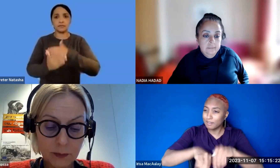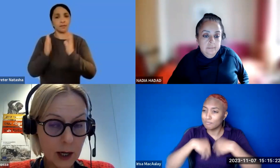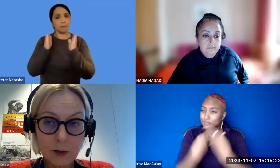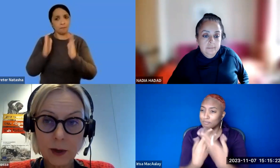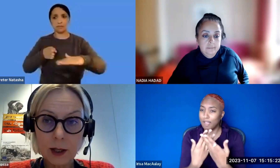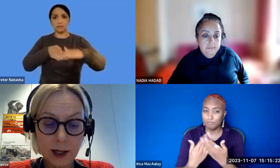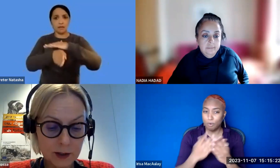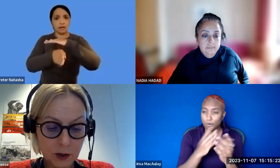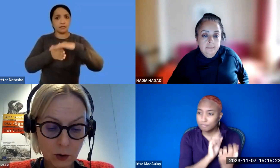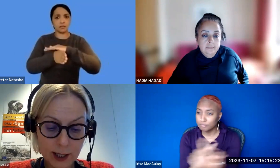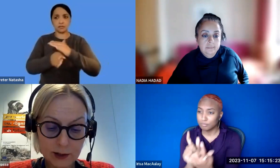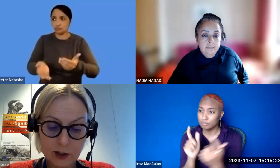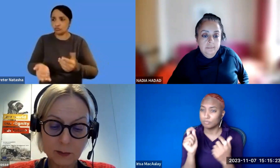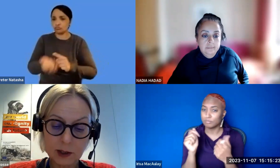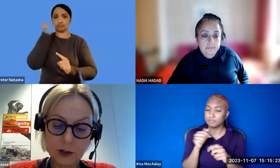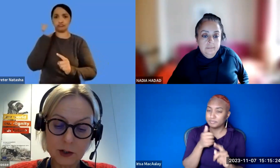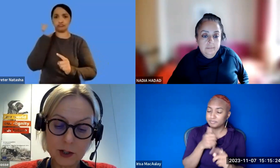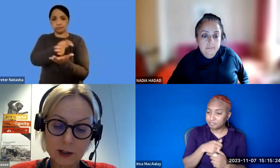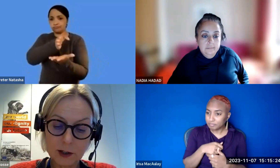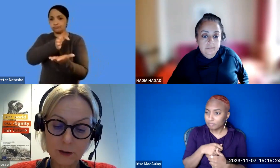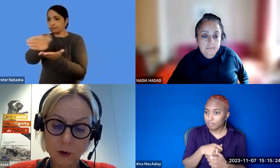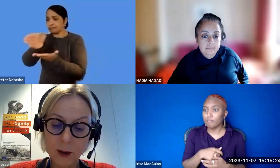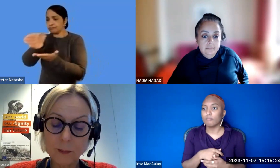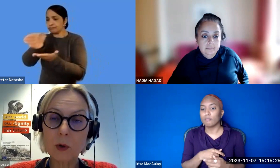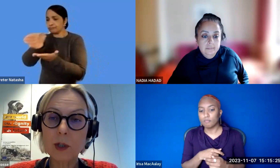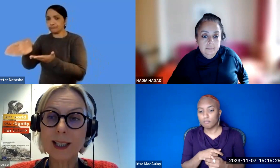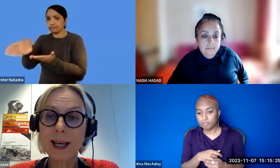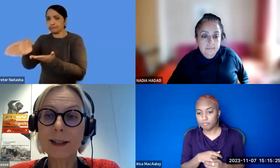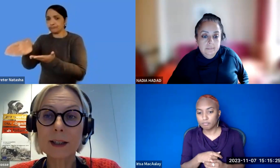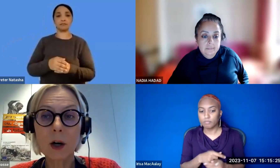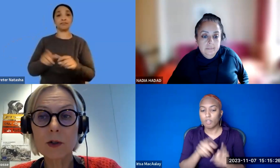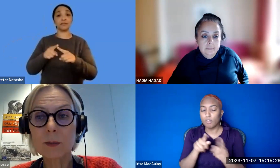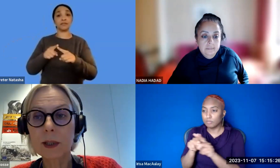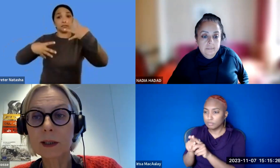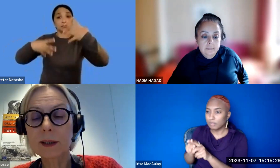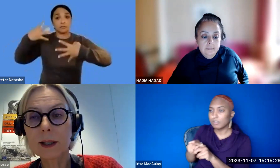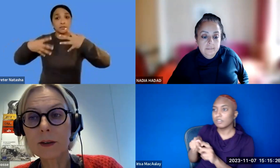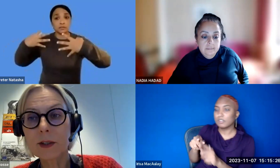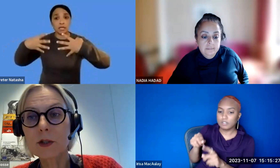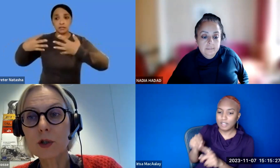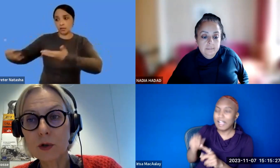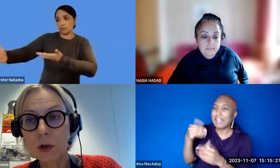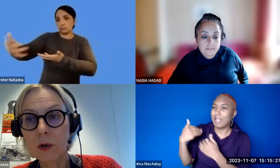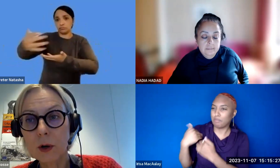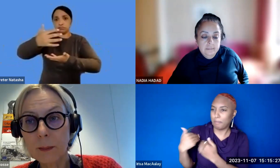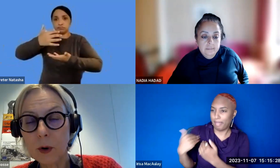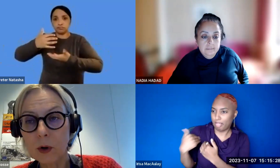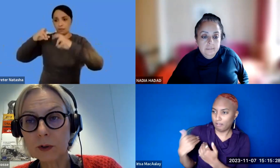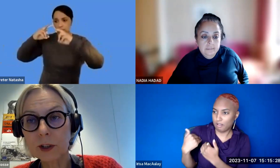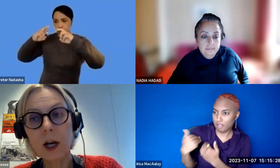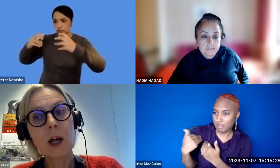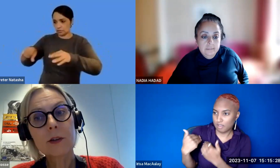as well as collecting disability data for reporting and accountability. This is so important.